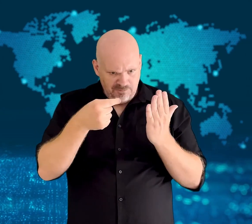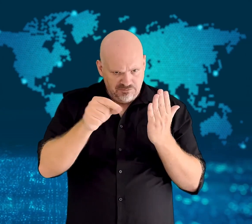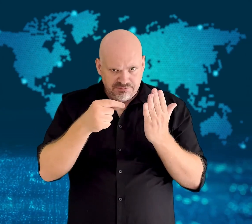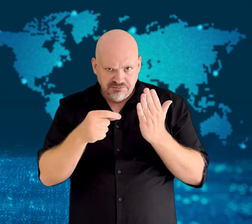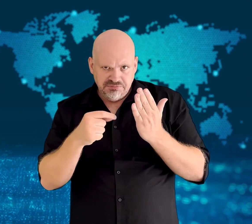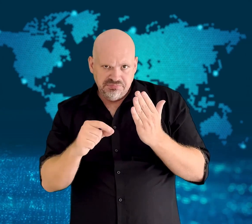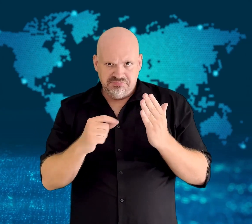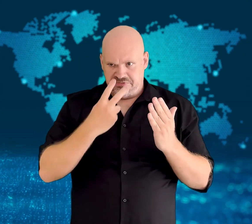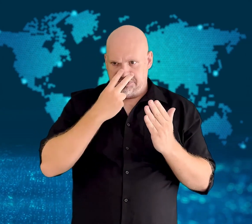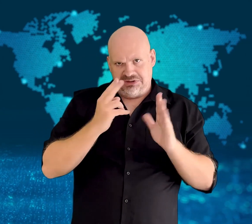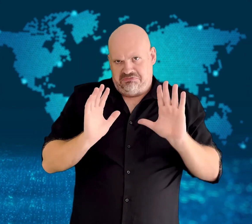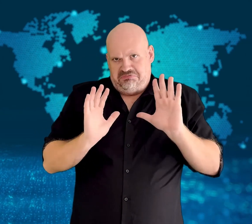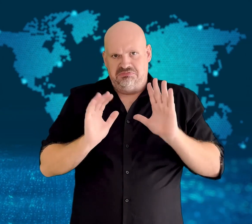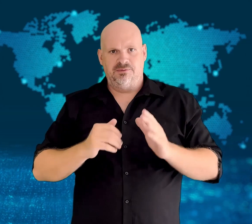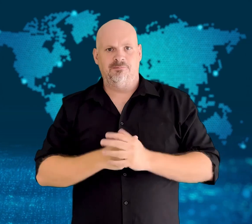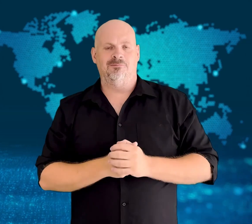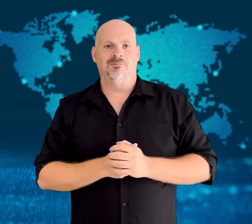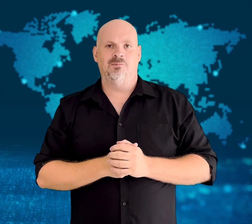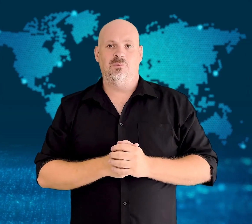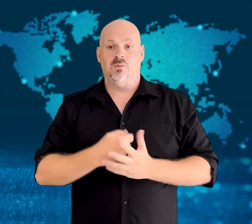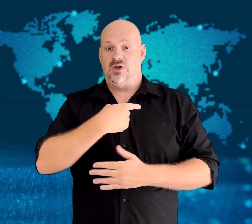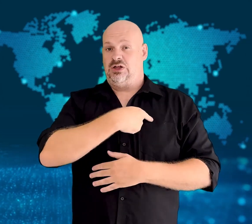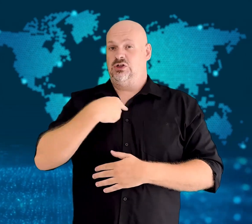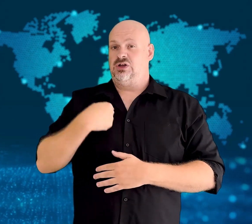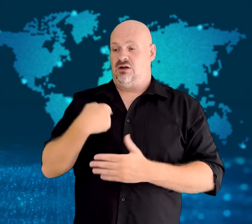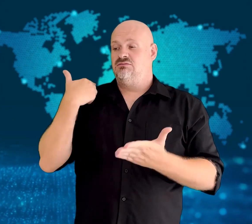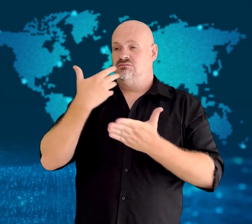in its attempt to control Taiwan.